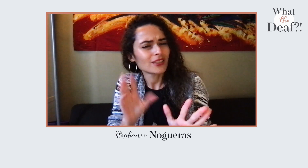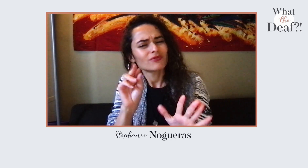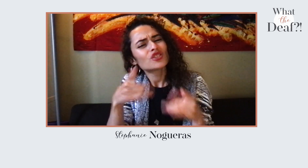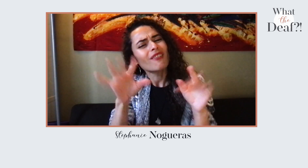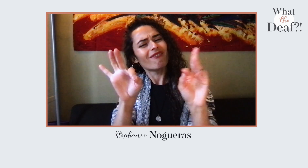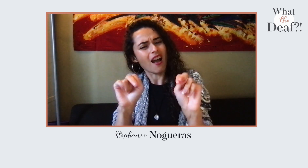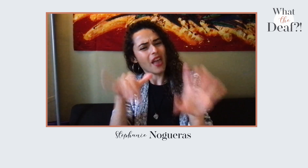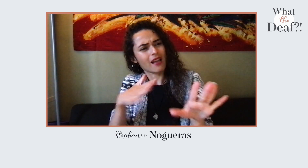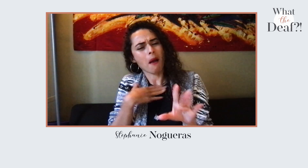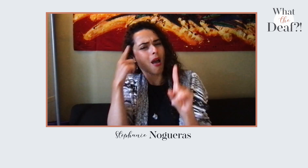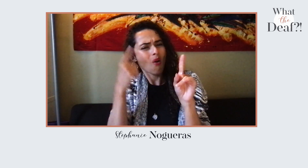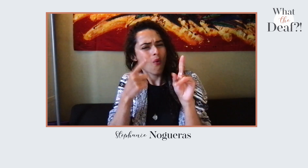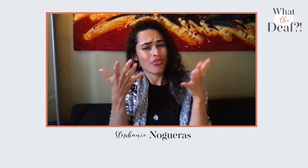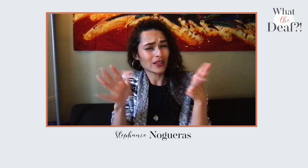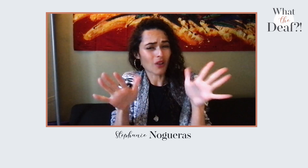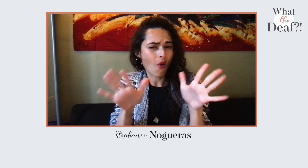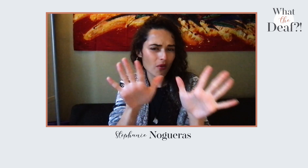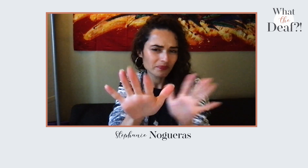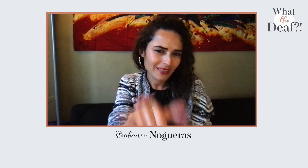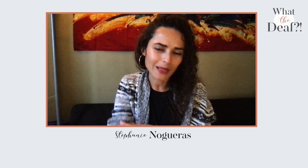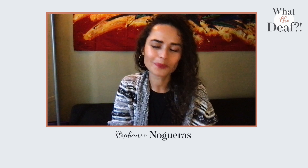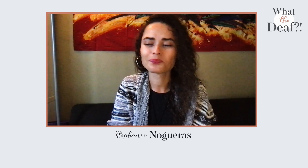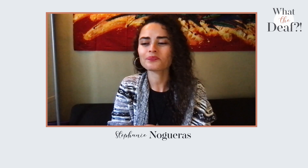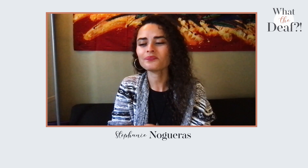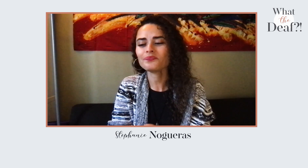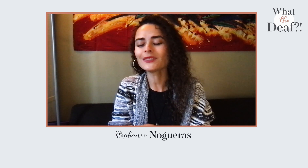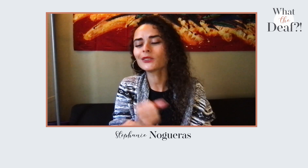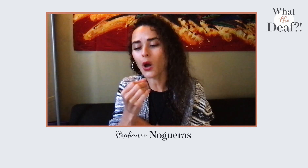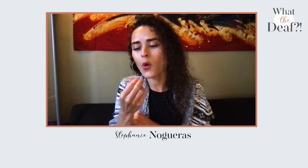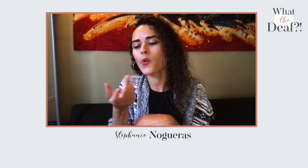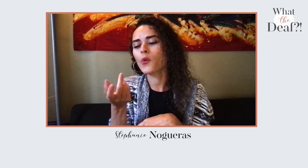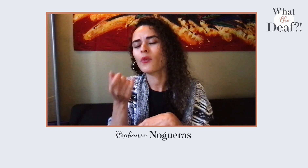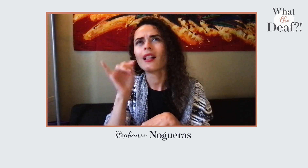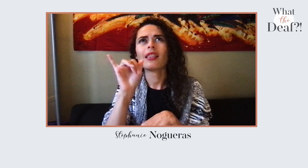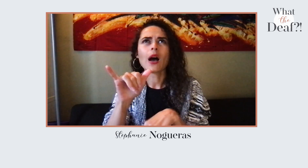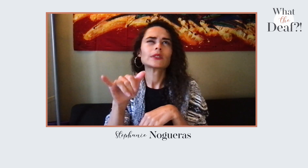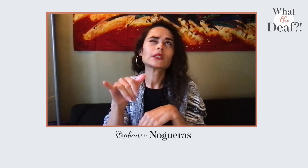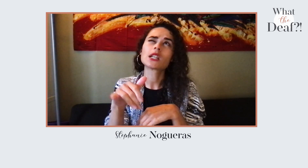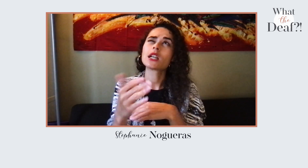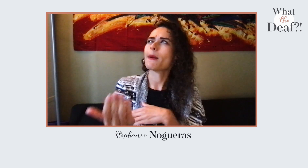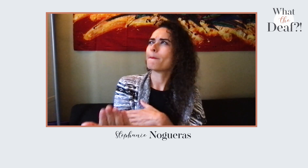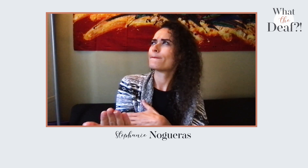my list of things that I've done, like, and mind you, it wasn't my goal at that point to be an actress either. It was just for fun,